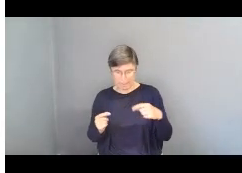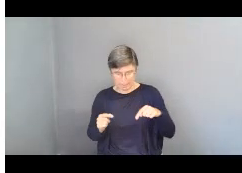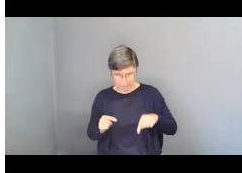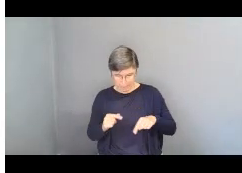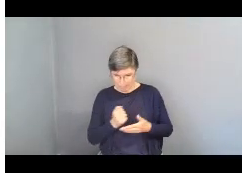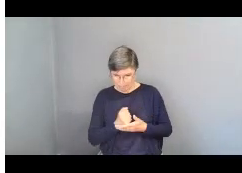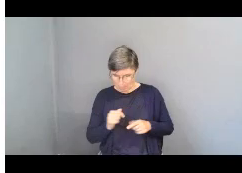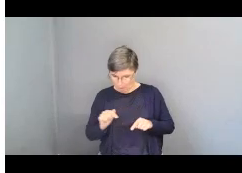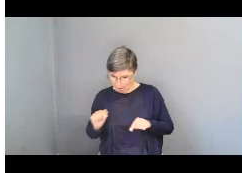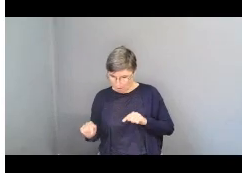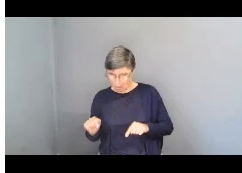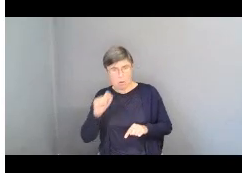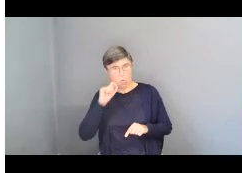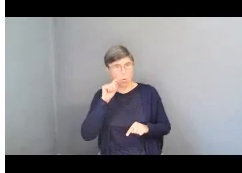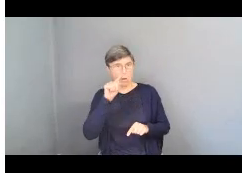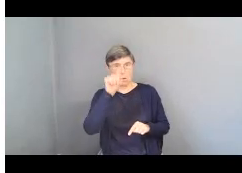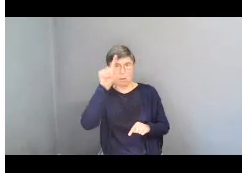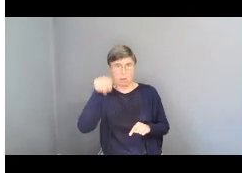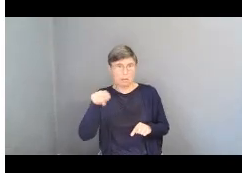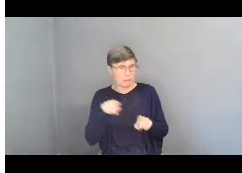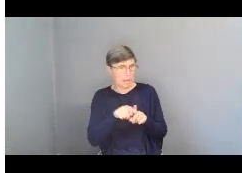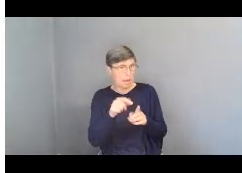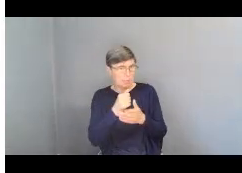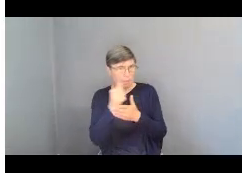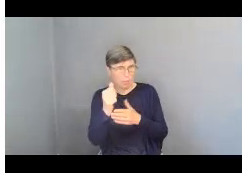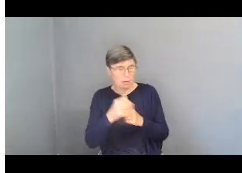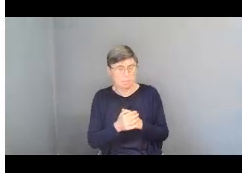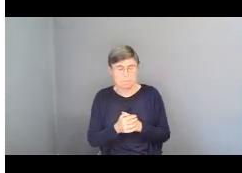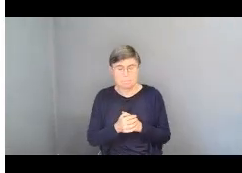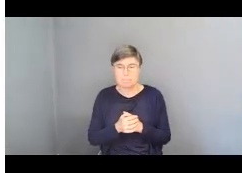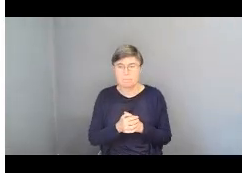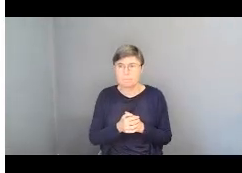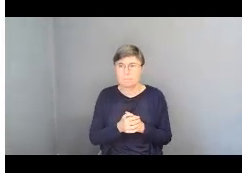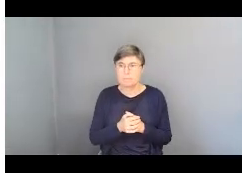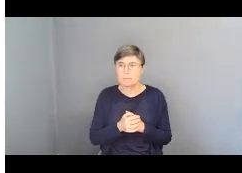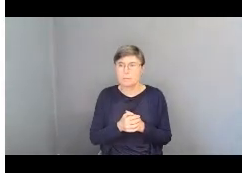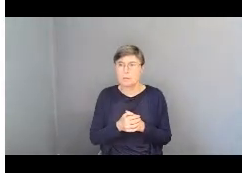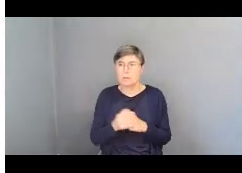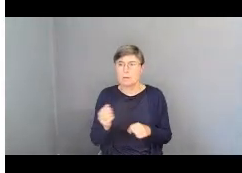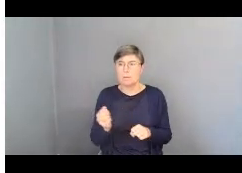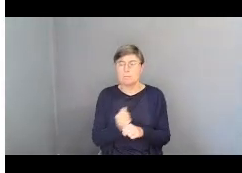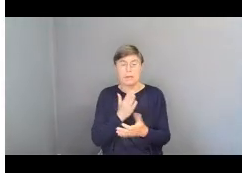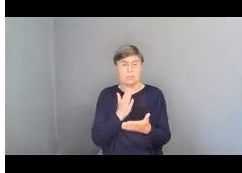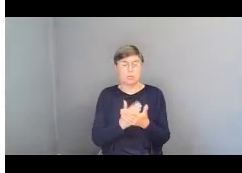That they are making the claim against the right support category,